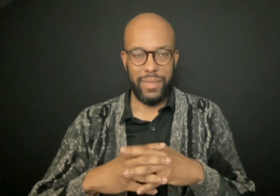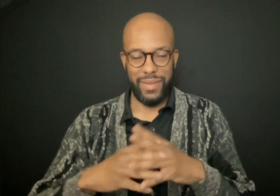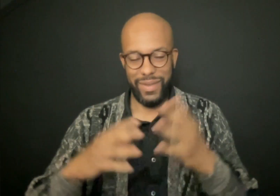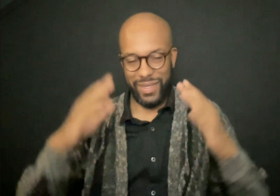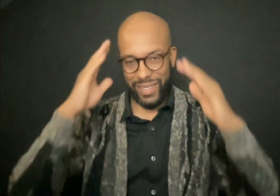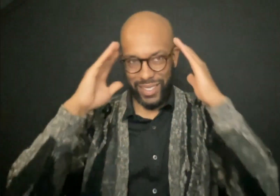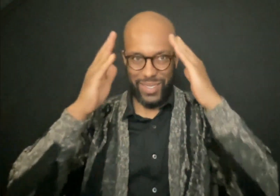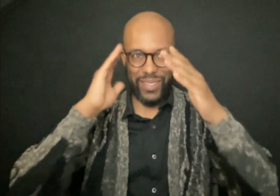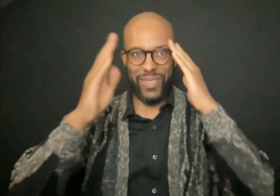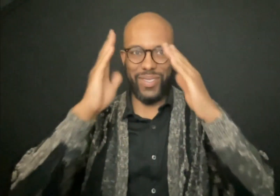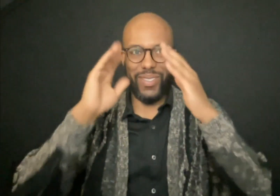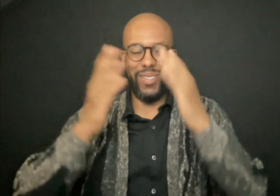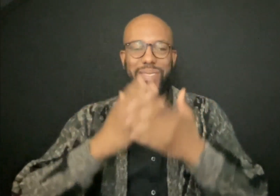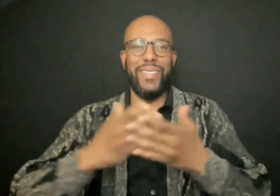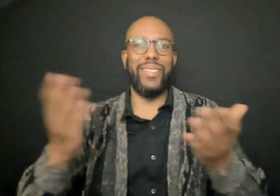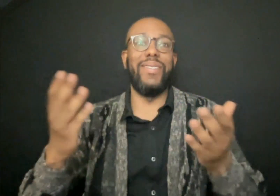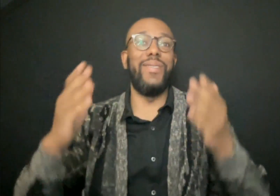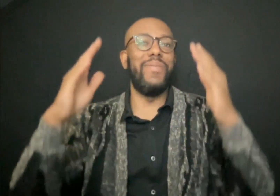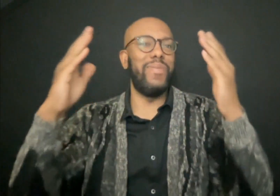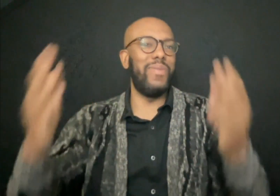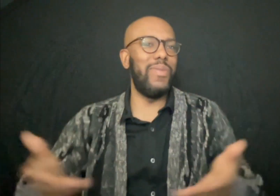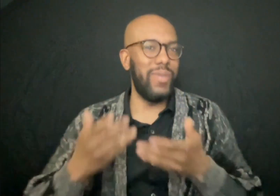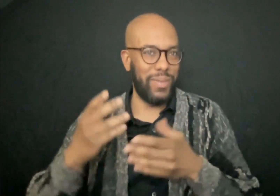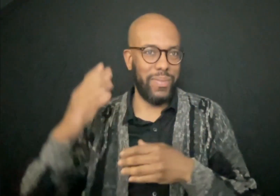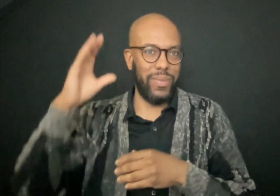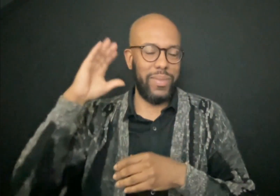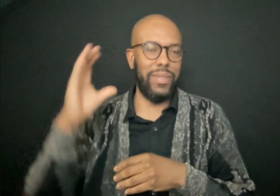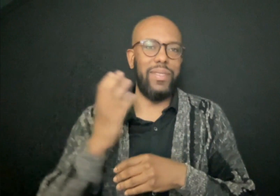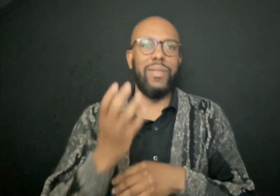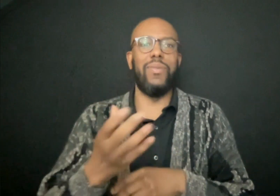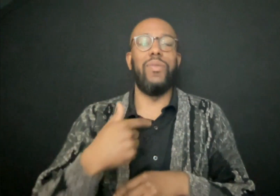Hello everyone. Welcome to Sign one News.